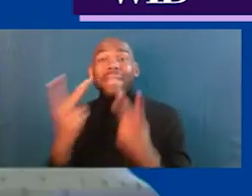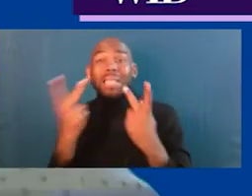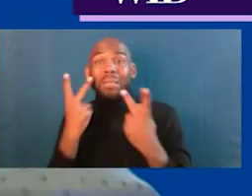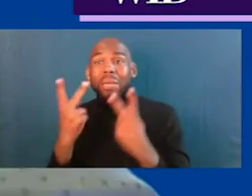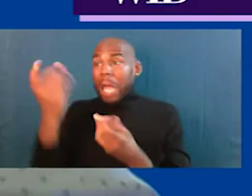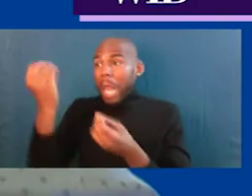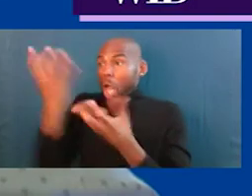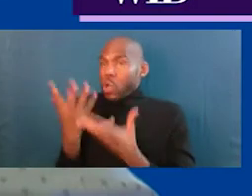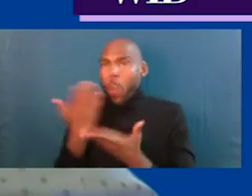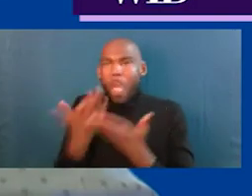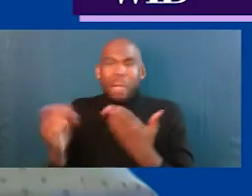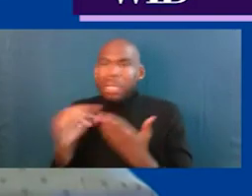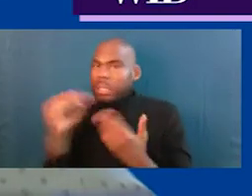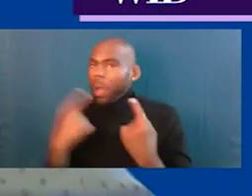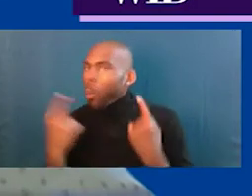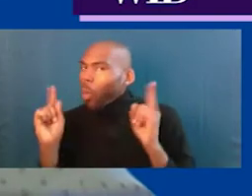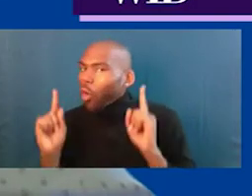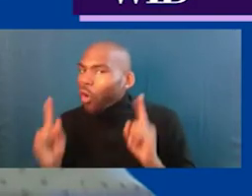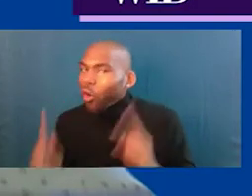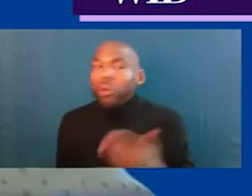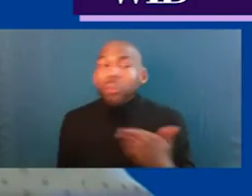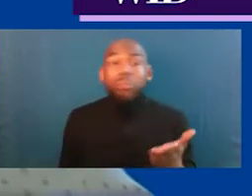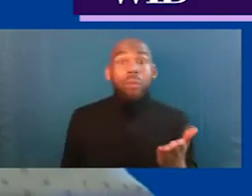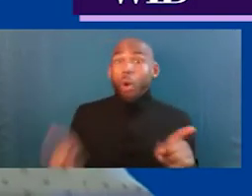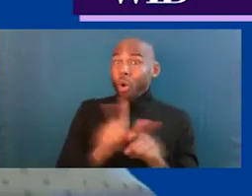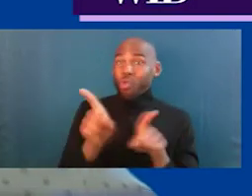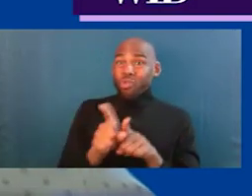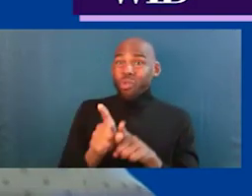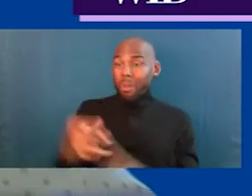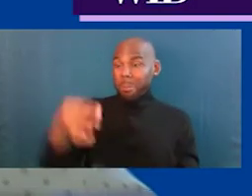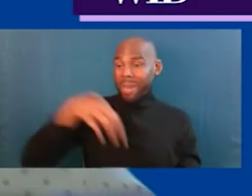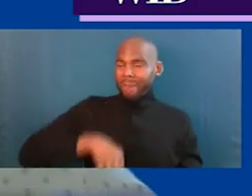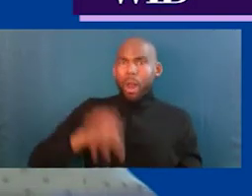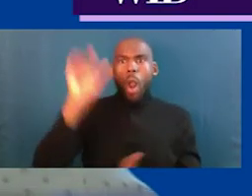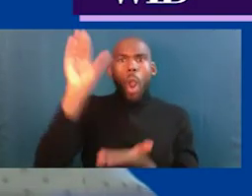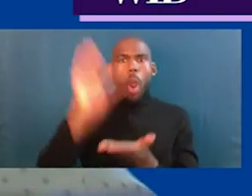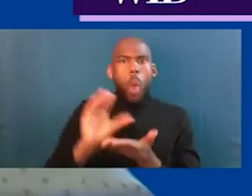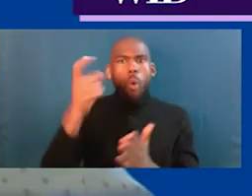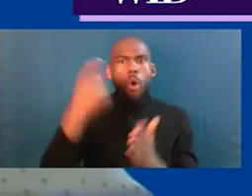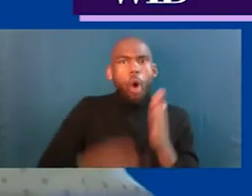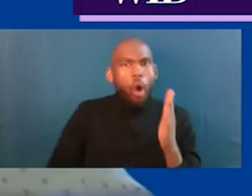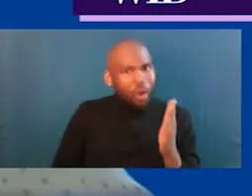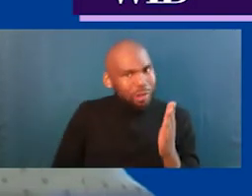It's extremely important for us to be a low cost operator, and we tend